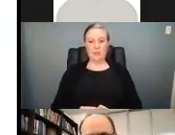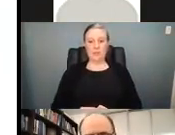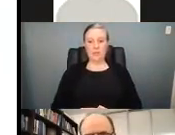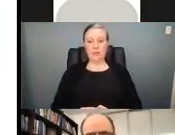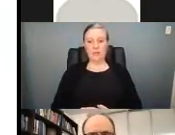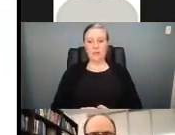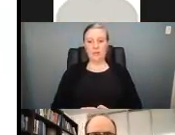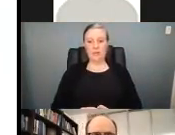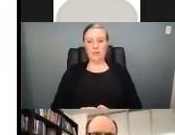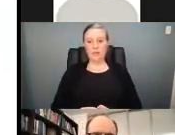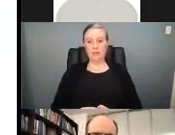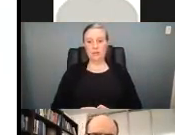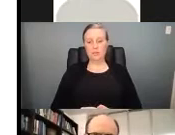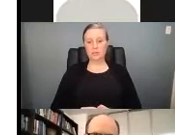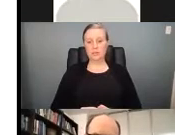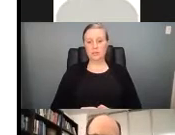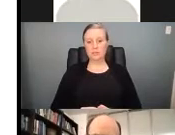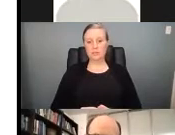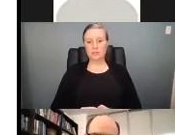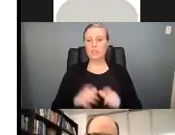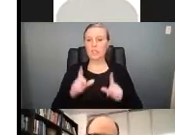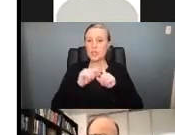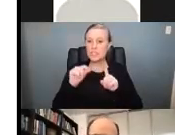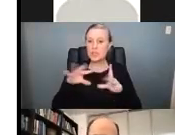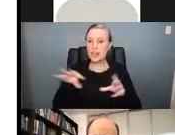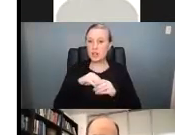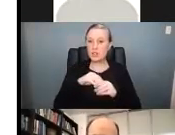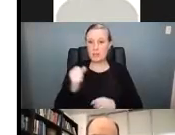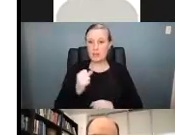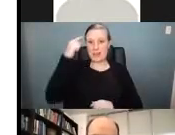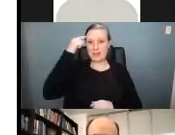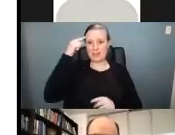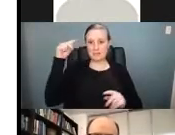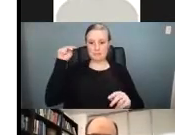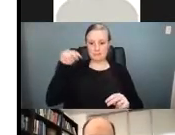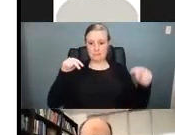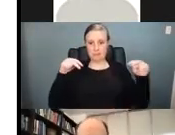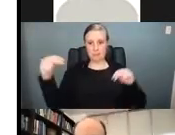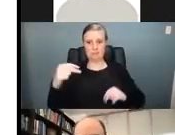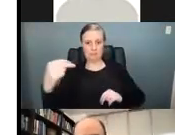digital inclusion as I said, as a complex and multifaceted problem with different strategies